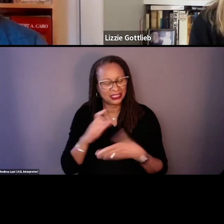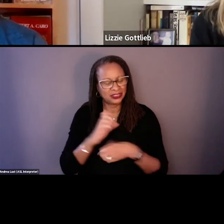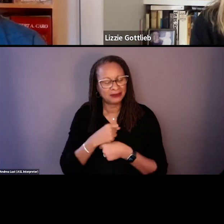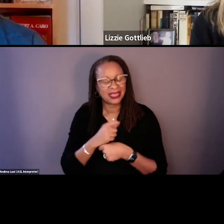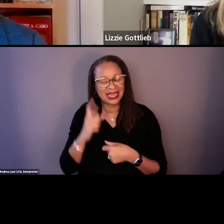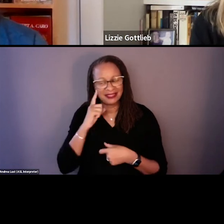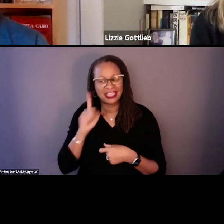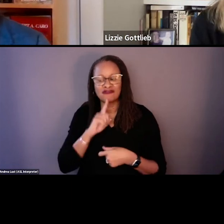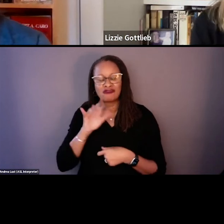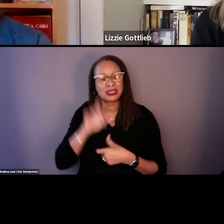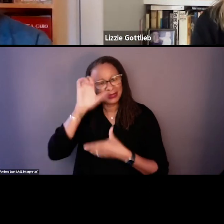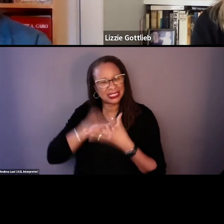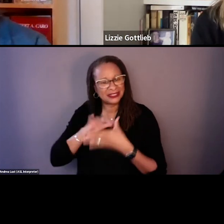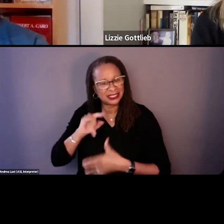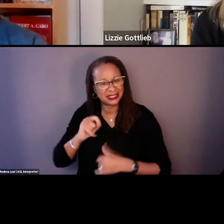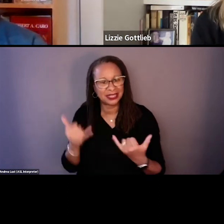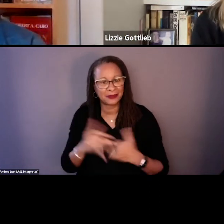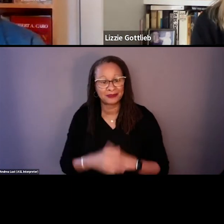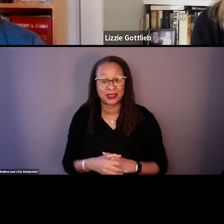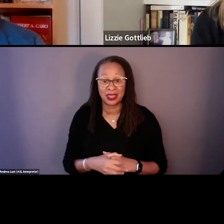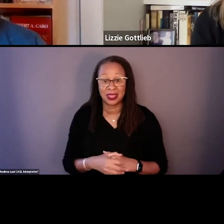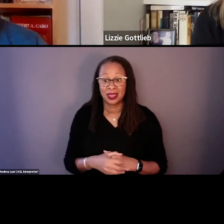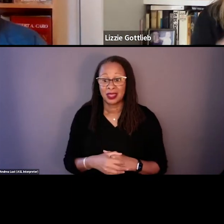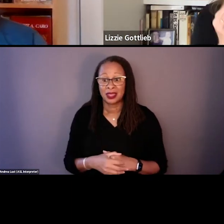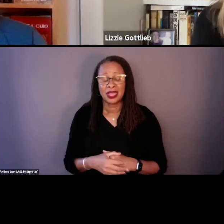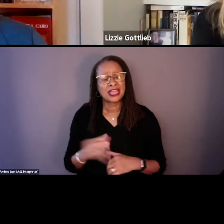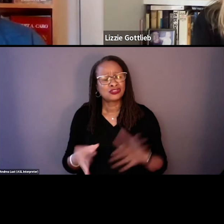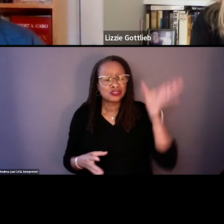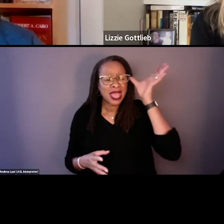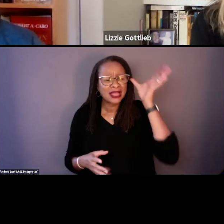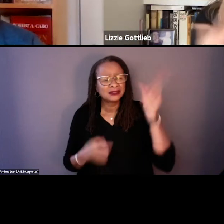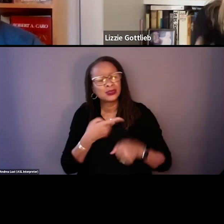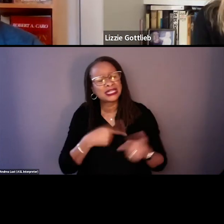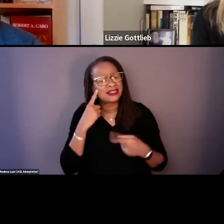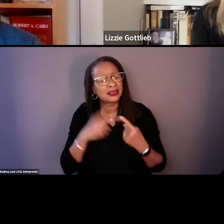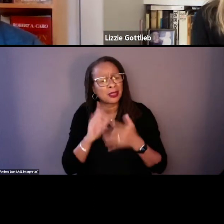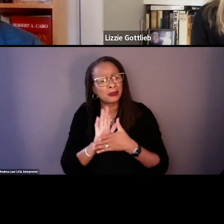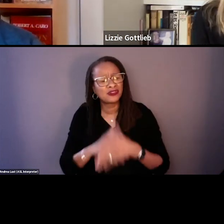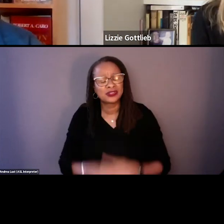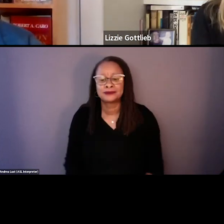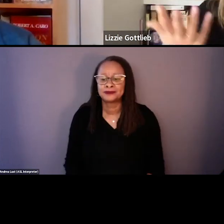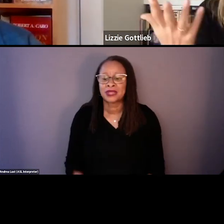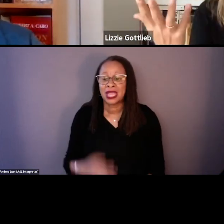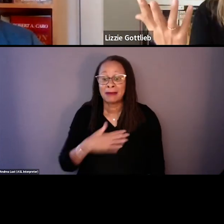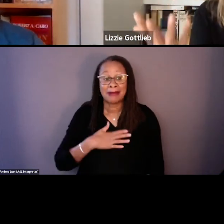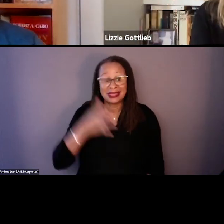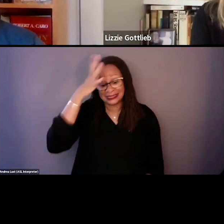that he felt were not quite good enough. Okay. And it was what he said immediately. And I said, "But did you like anything about it?" He says, "Of course, I liked the whole thing.